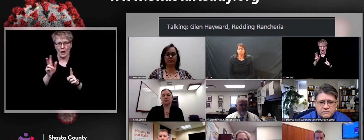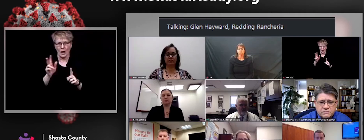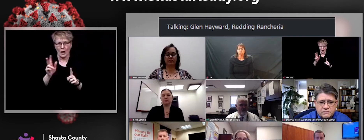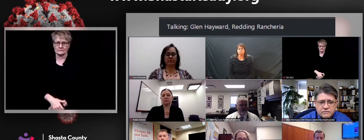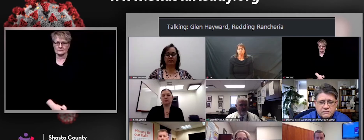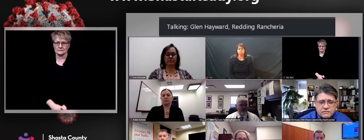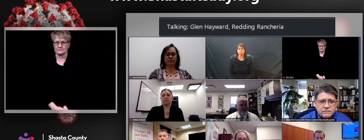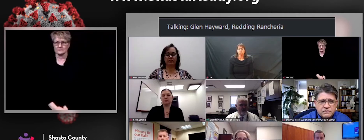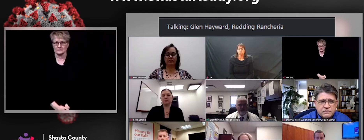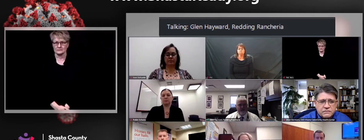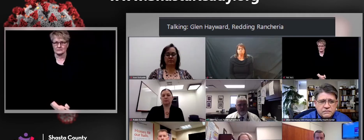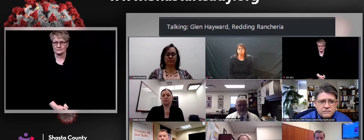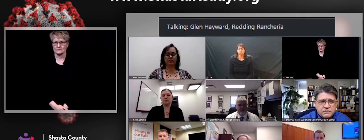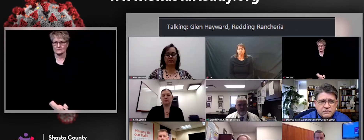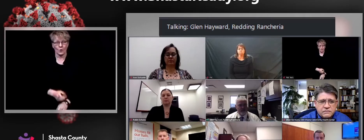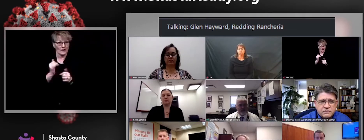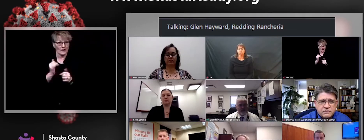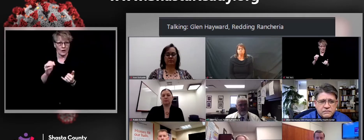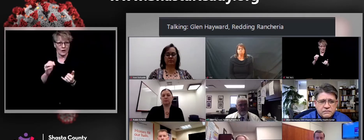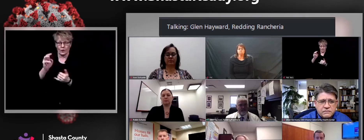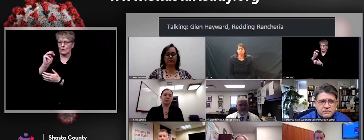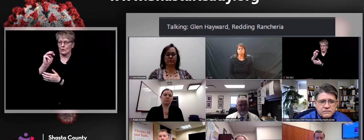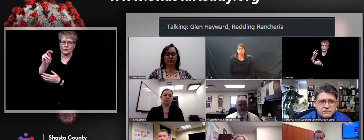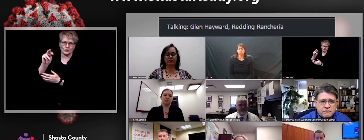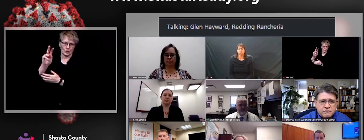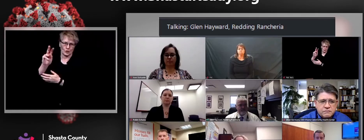home bound for the Sunday clinic. Got it. Thank you.